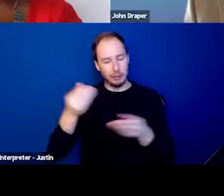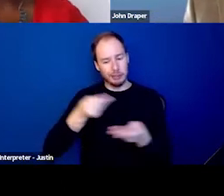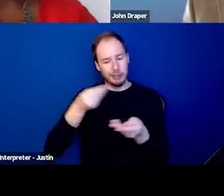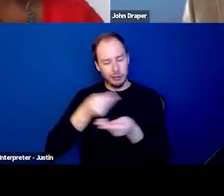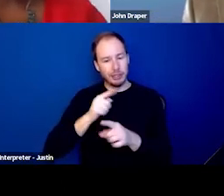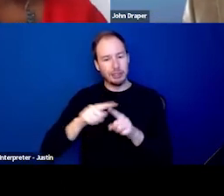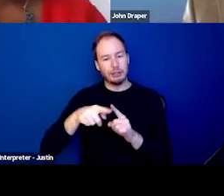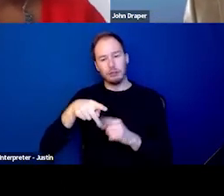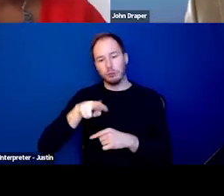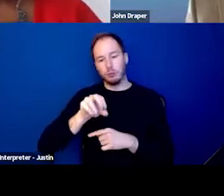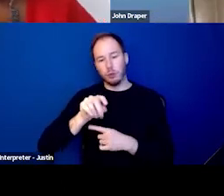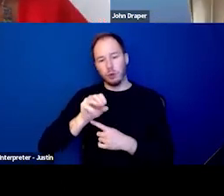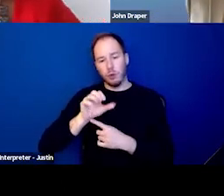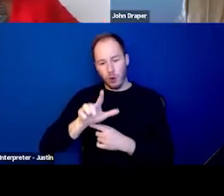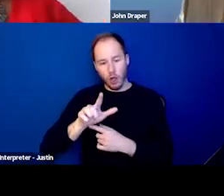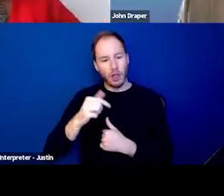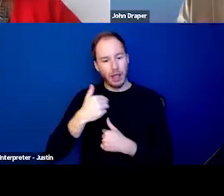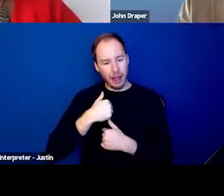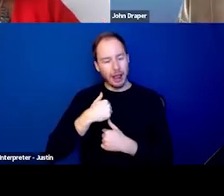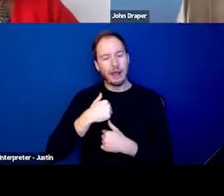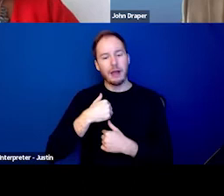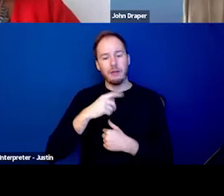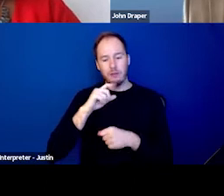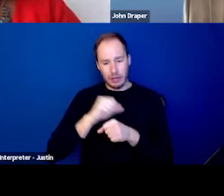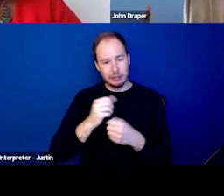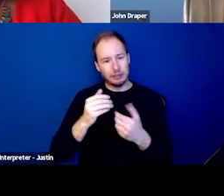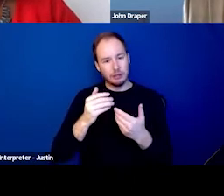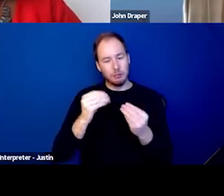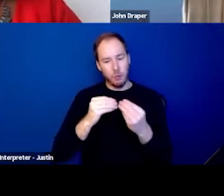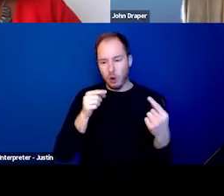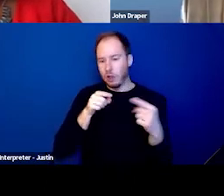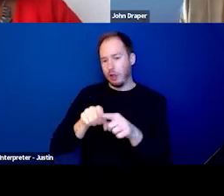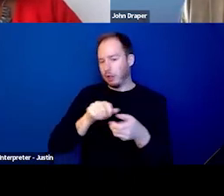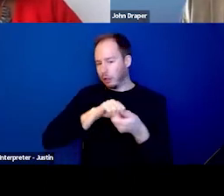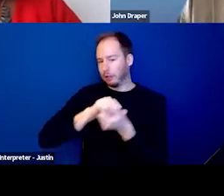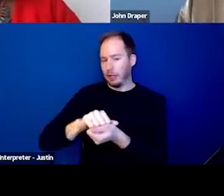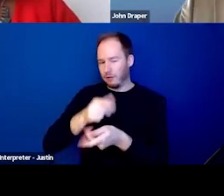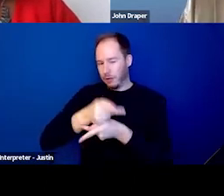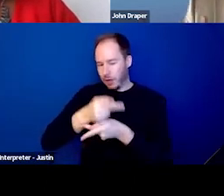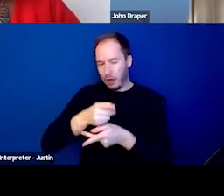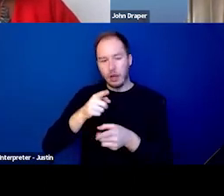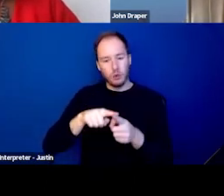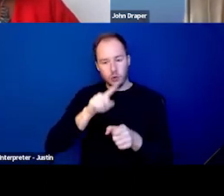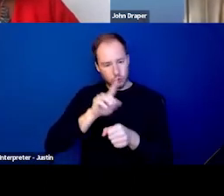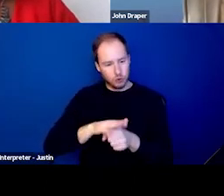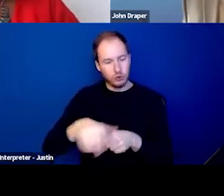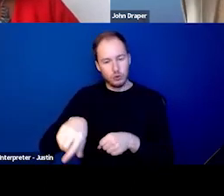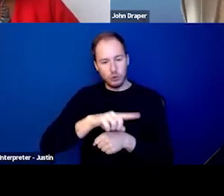and information, so we could have a tighter continuum of care and chain of care to make sure that people are actually seen and cared for.